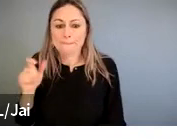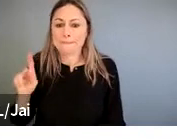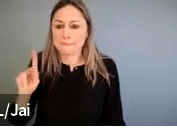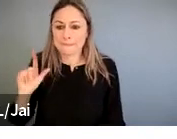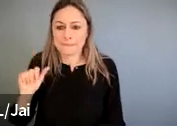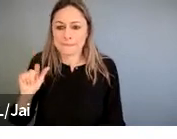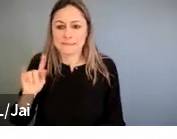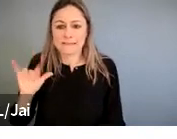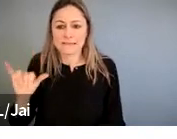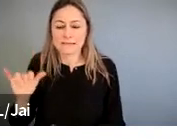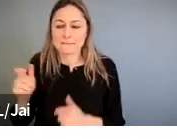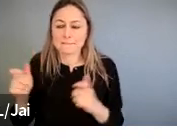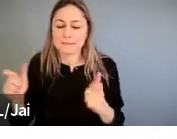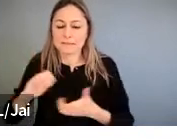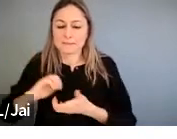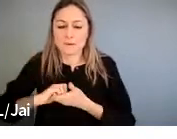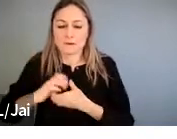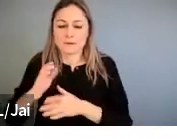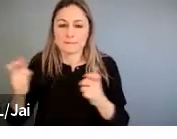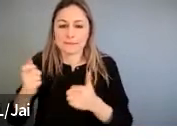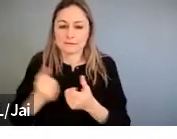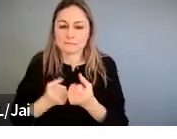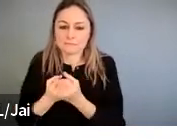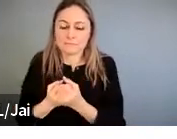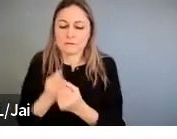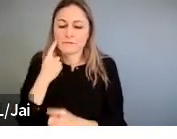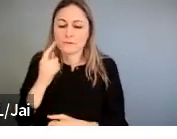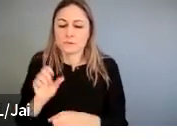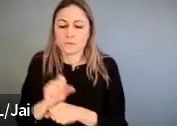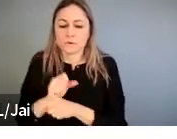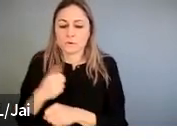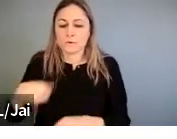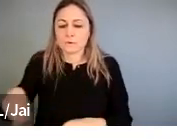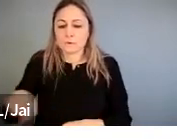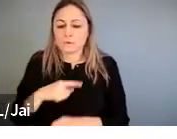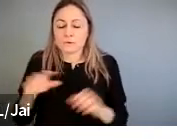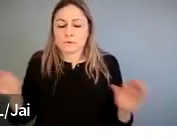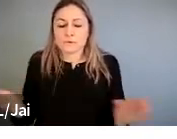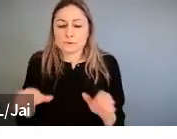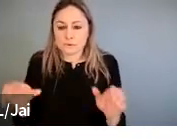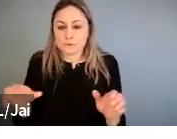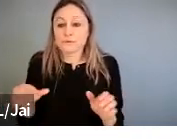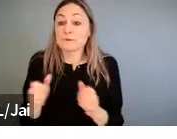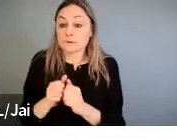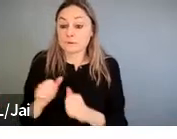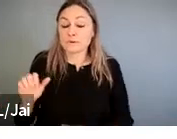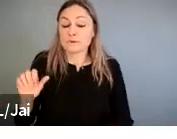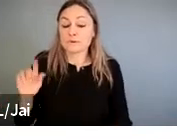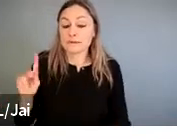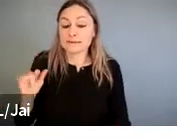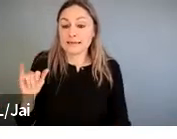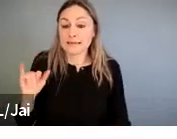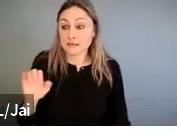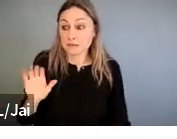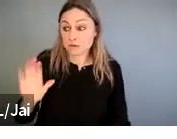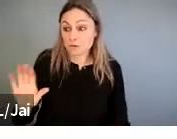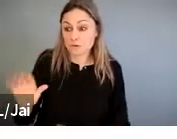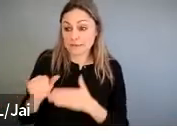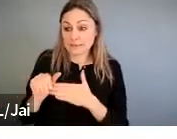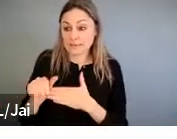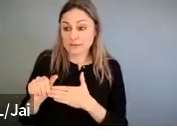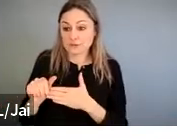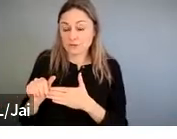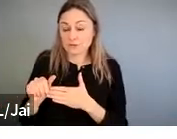Access Board, a huge champion for the work that we are doing, and with Katy's leadership at GSA,